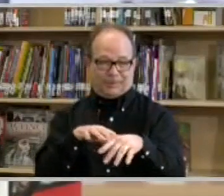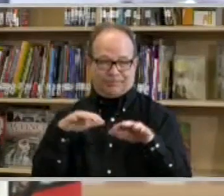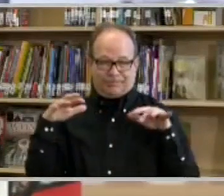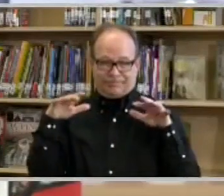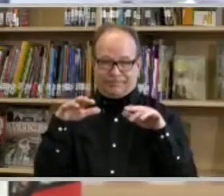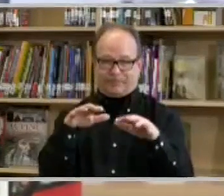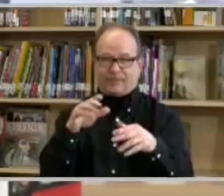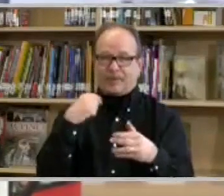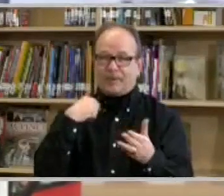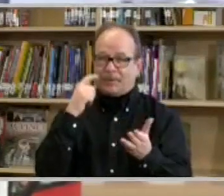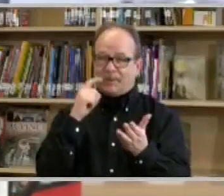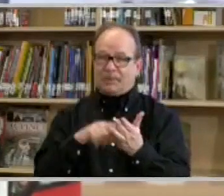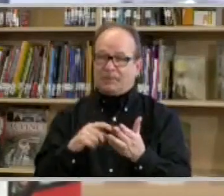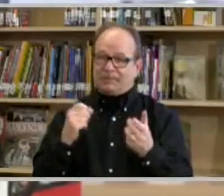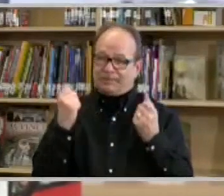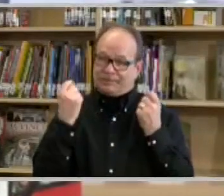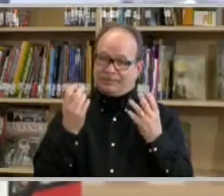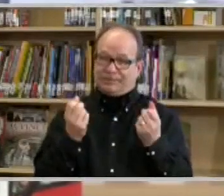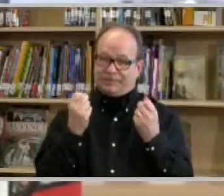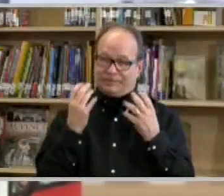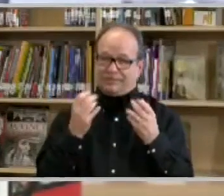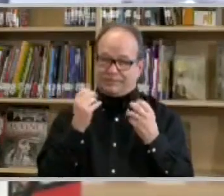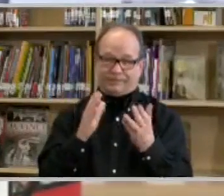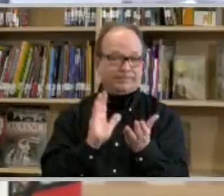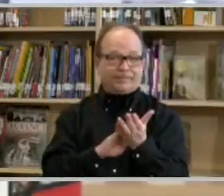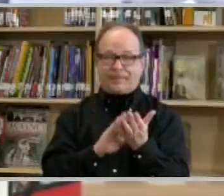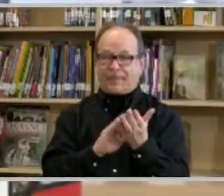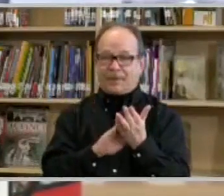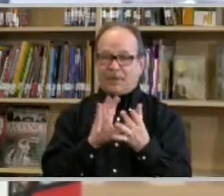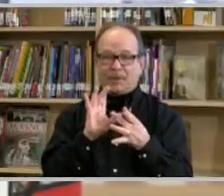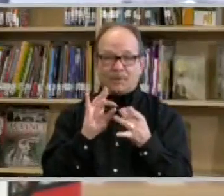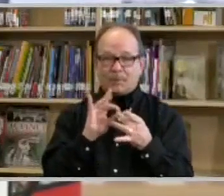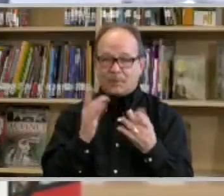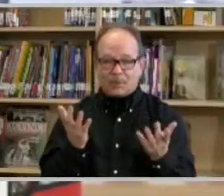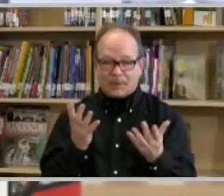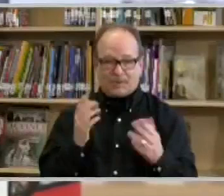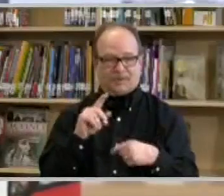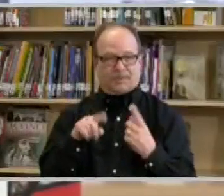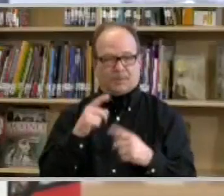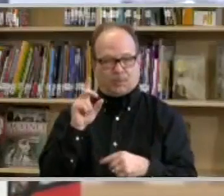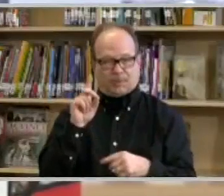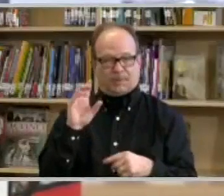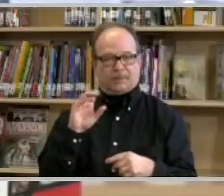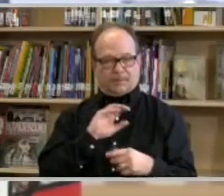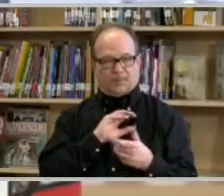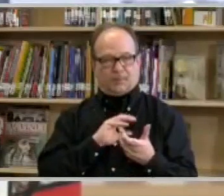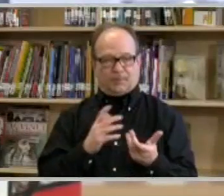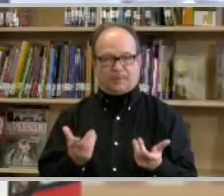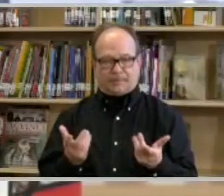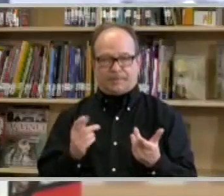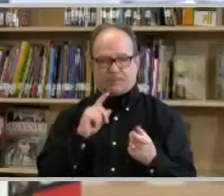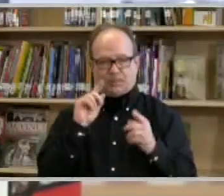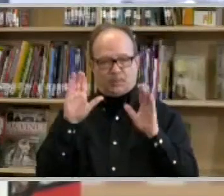THE WOMEN'S MARCH AND THE NUMBER OF ACCOLADES THAT I HAVE